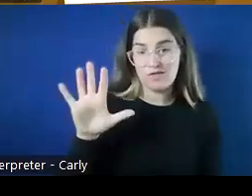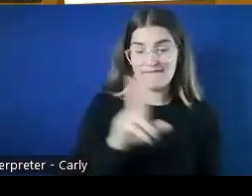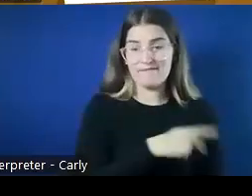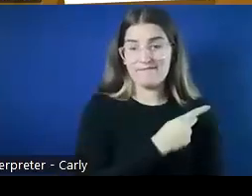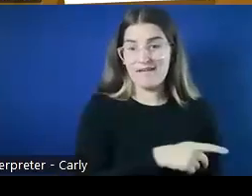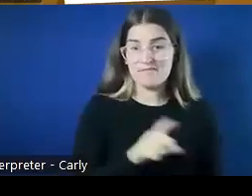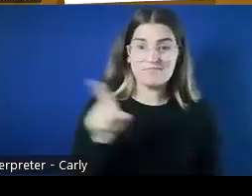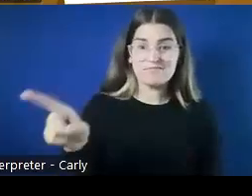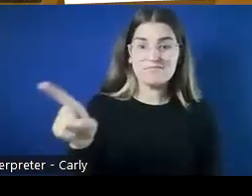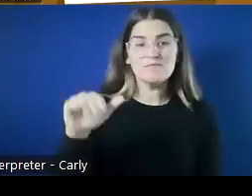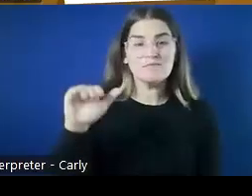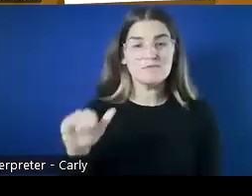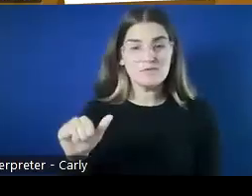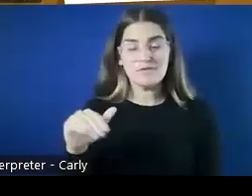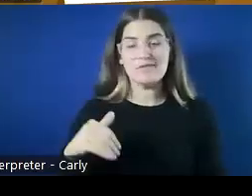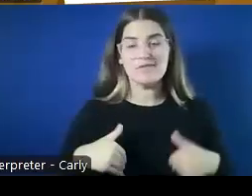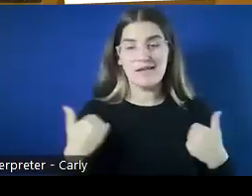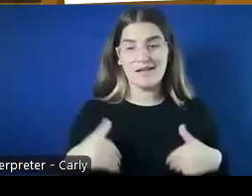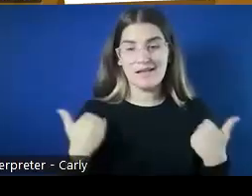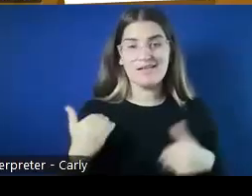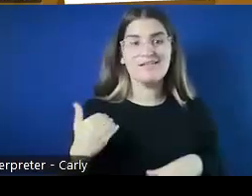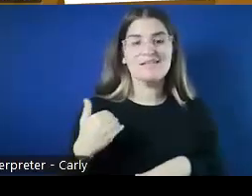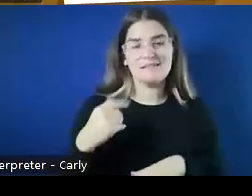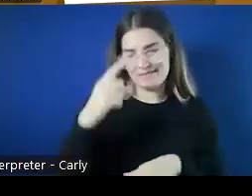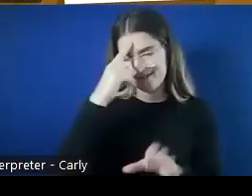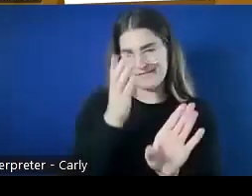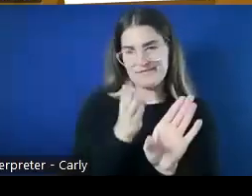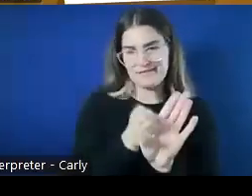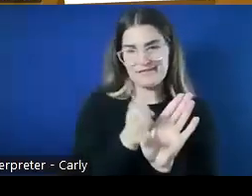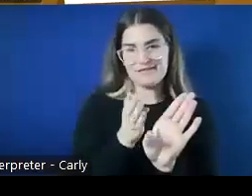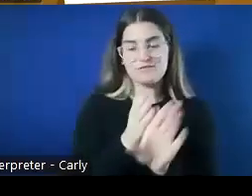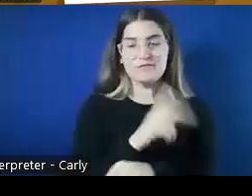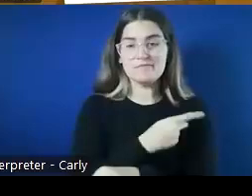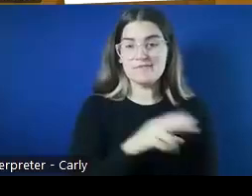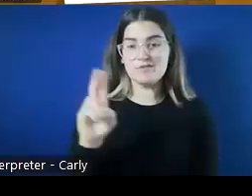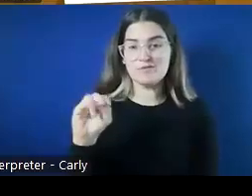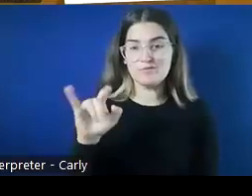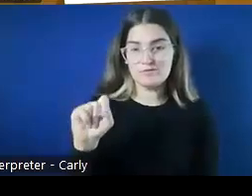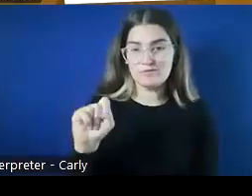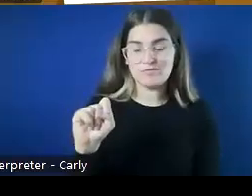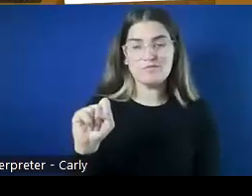Child and Adolescent psychiatric and patient unit decreasing congestion within the p and